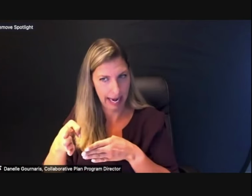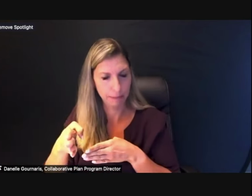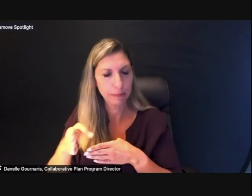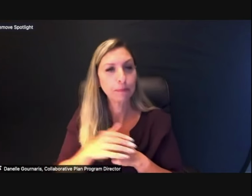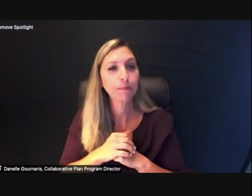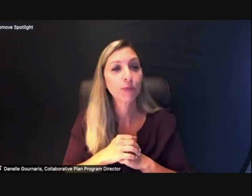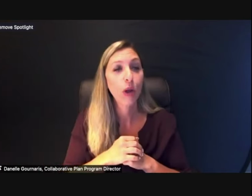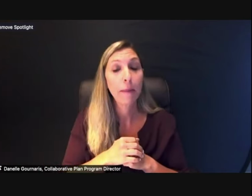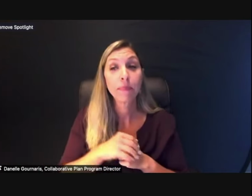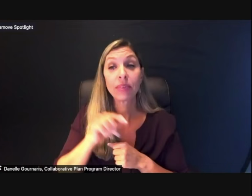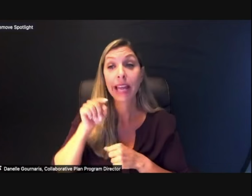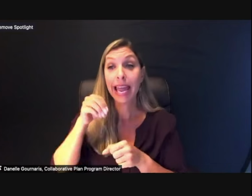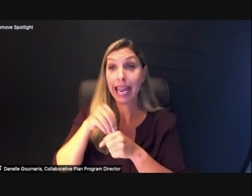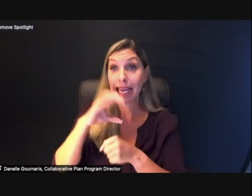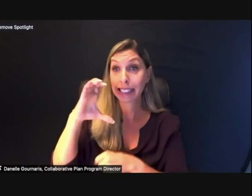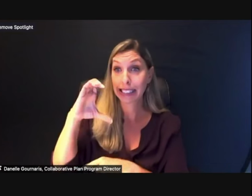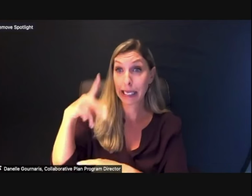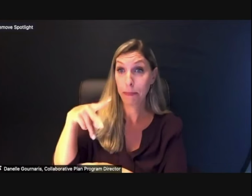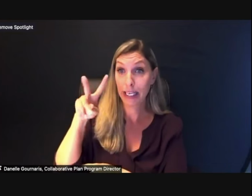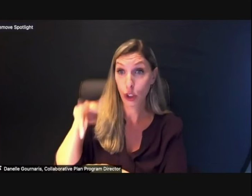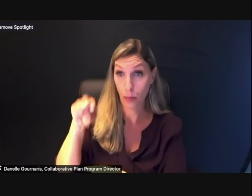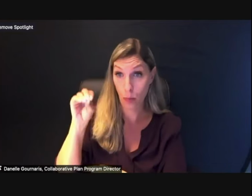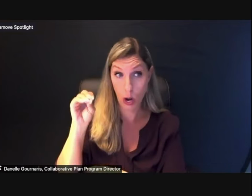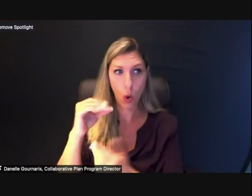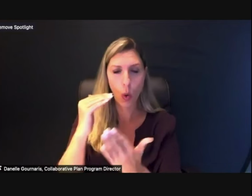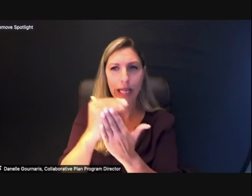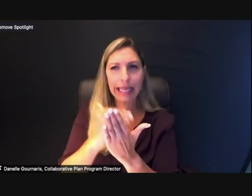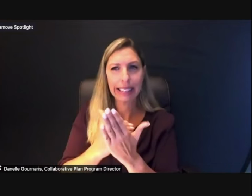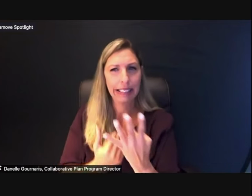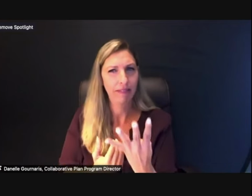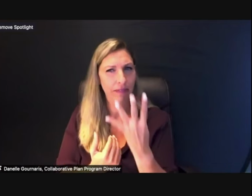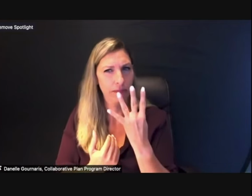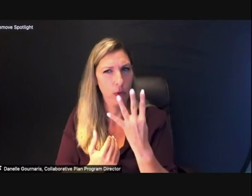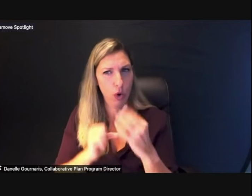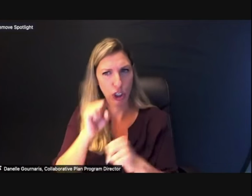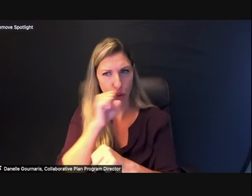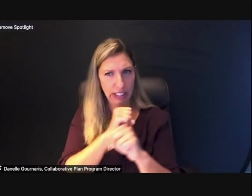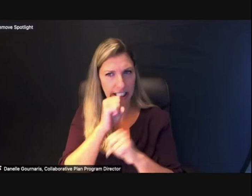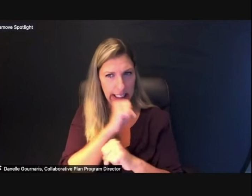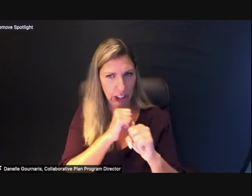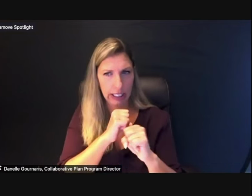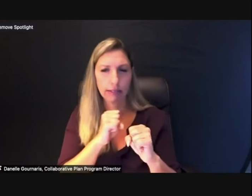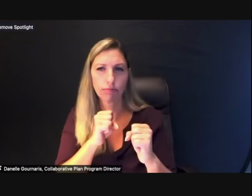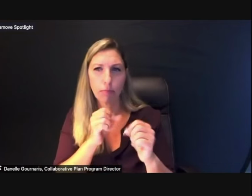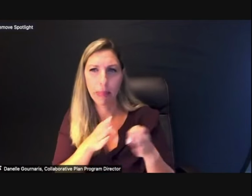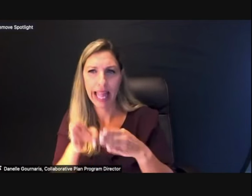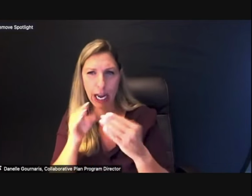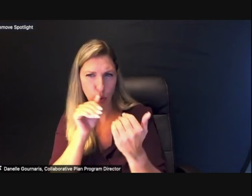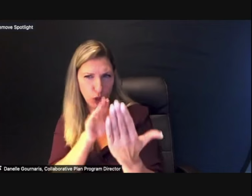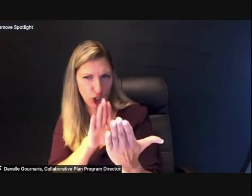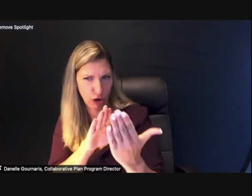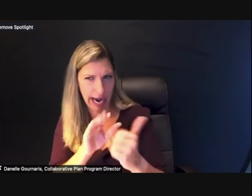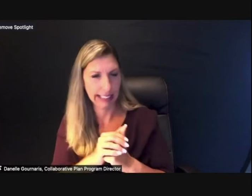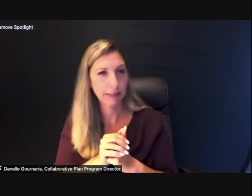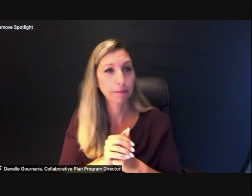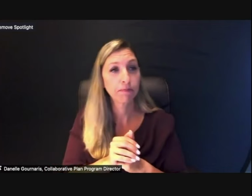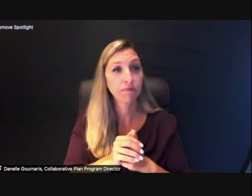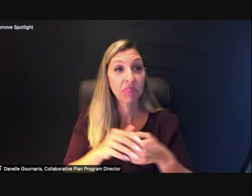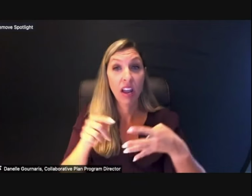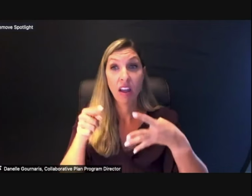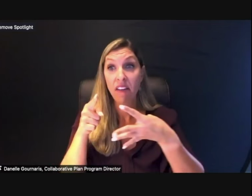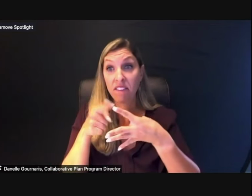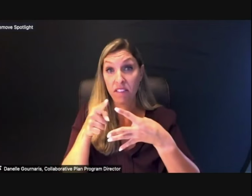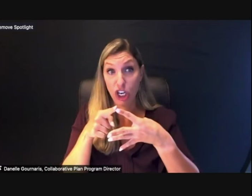year plan. In CP 2.0, it lists four strategic plan approaches.